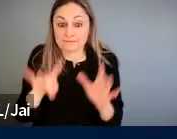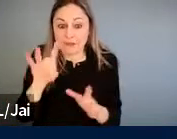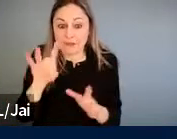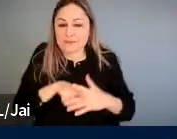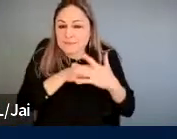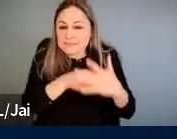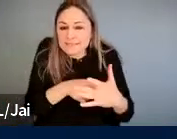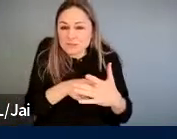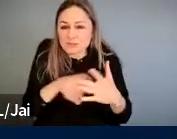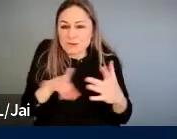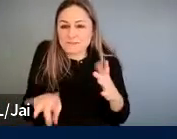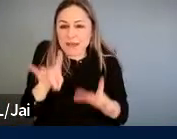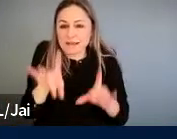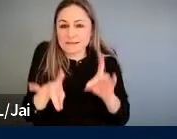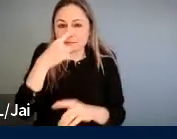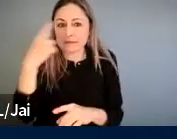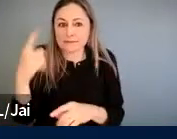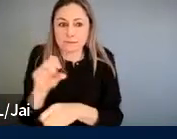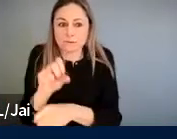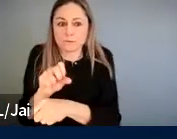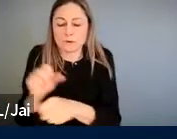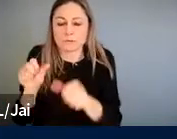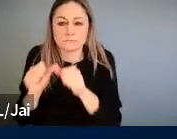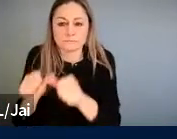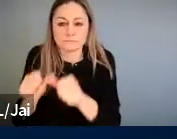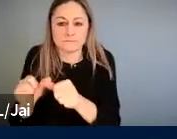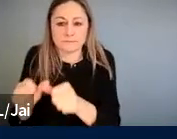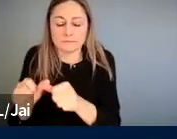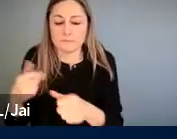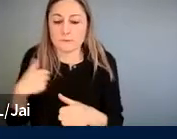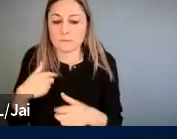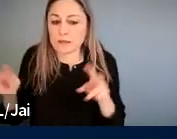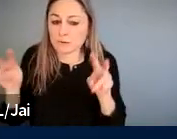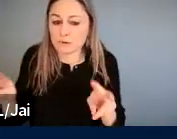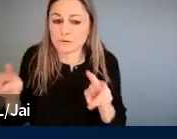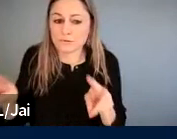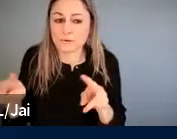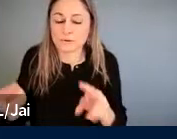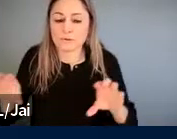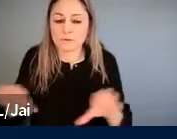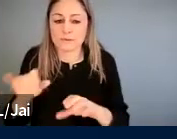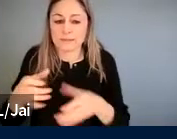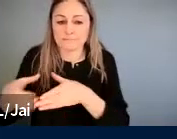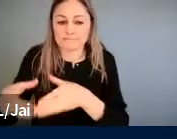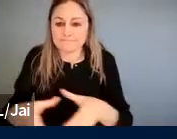work is going to be ongoing. And we look forward to doing that collectively with our partners,